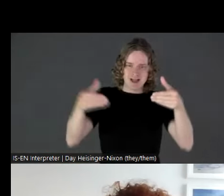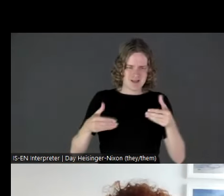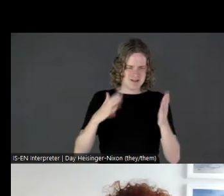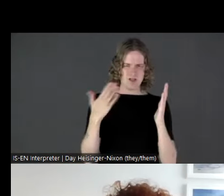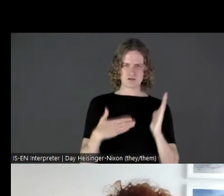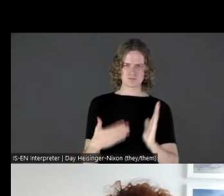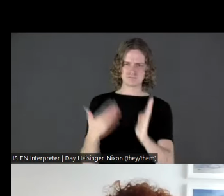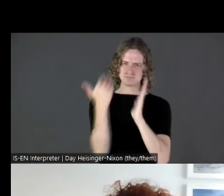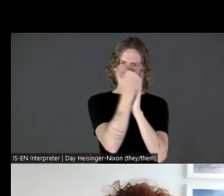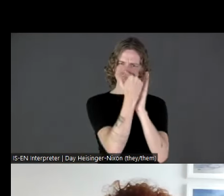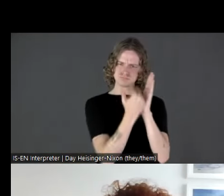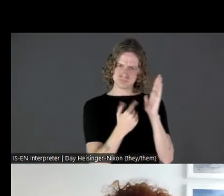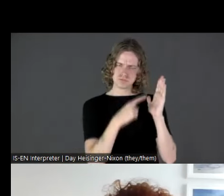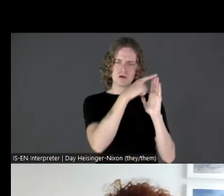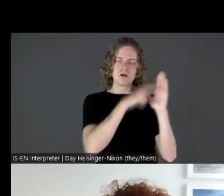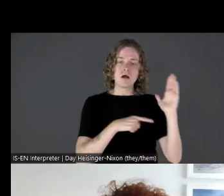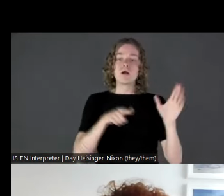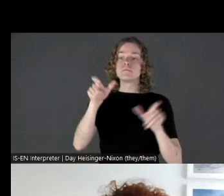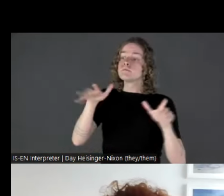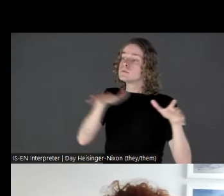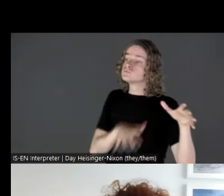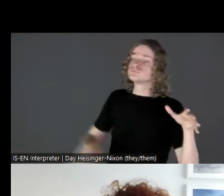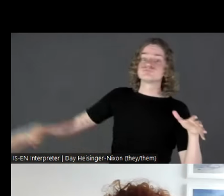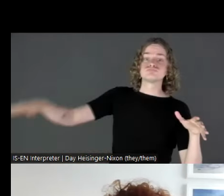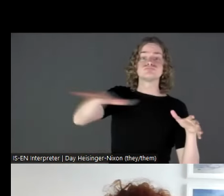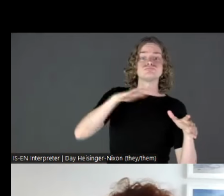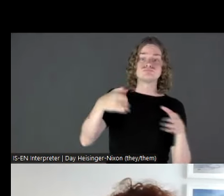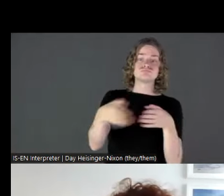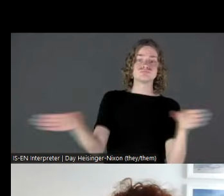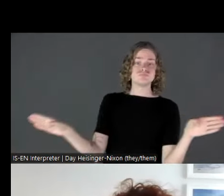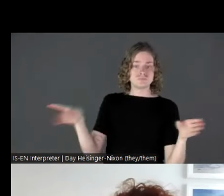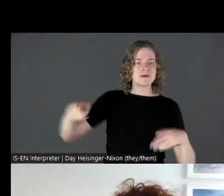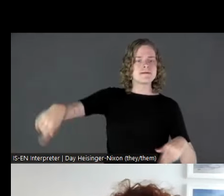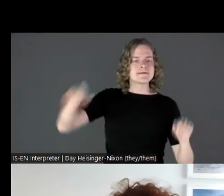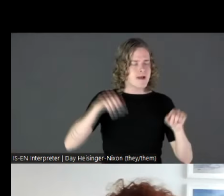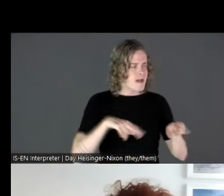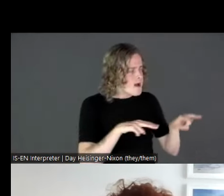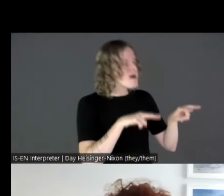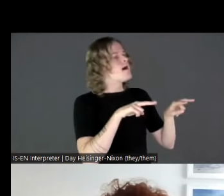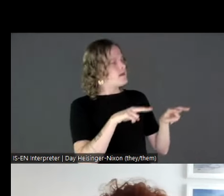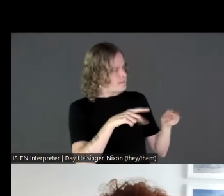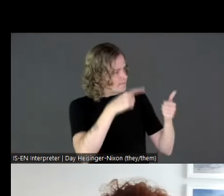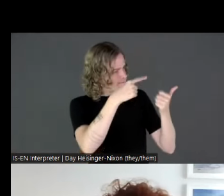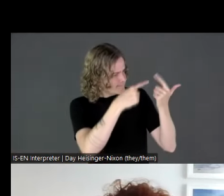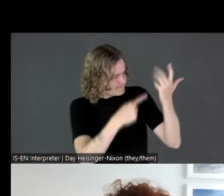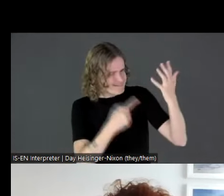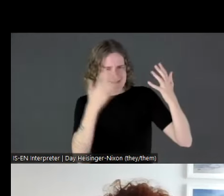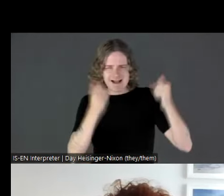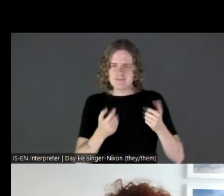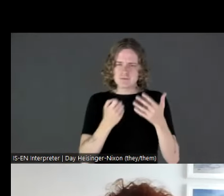the wider sector with opportunities to explore some of the innovations that have been funded.